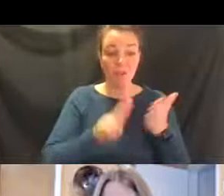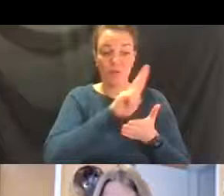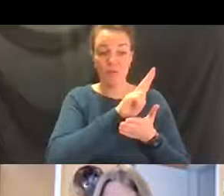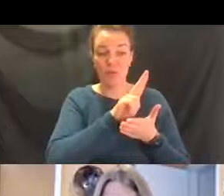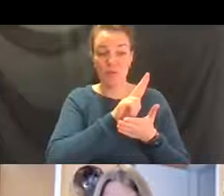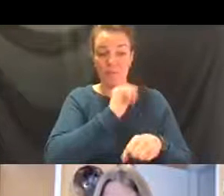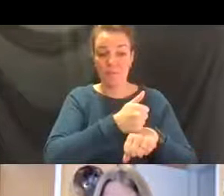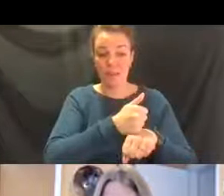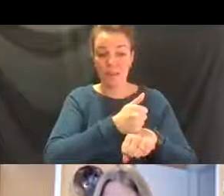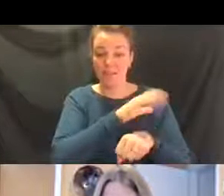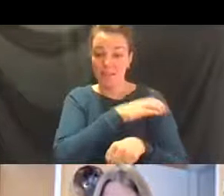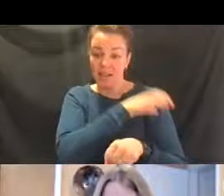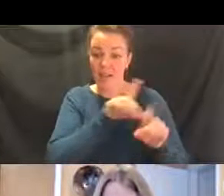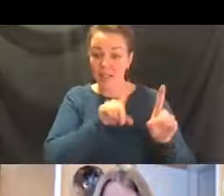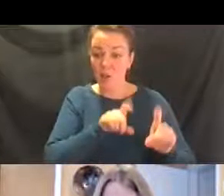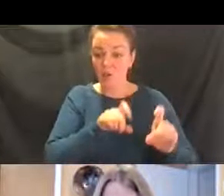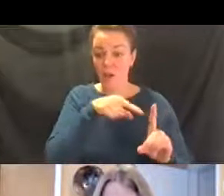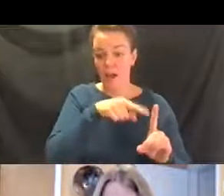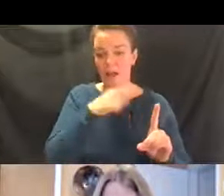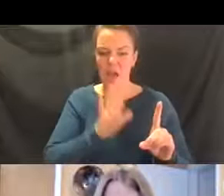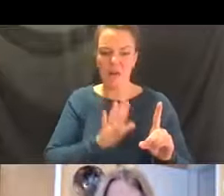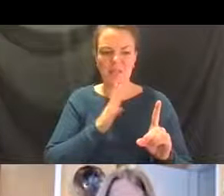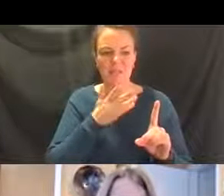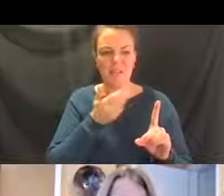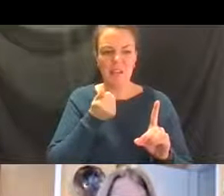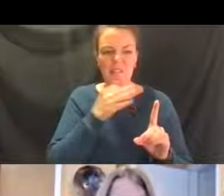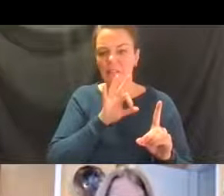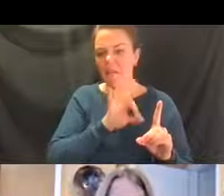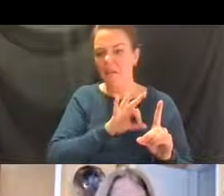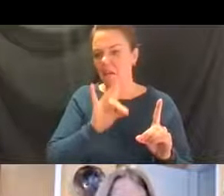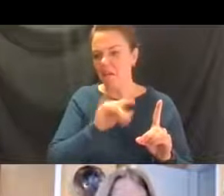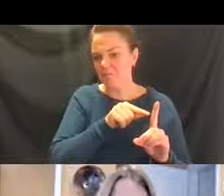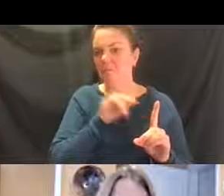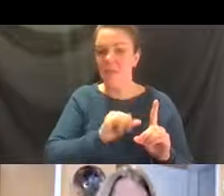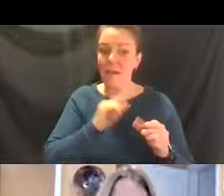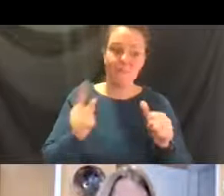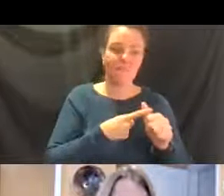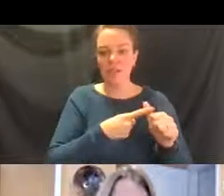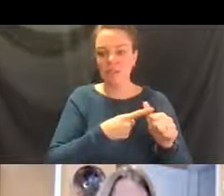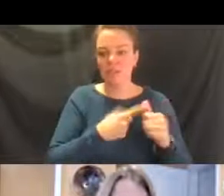was in the late 1990s, that's where the first original Health Matters curriculum was developed.